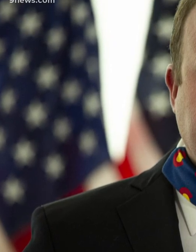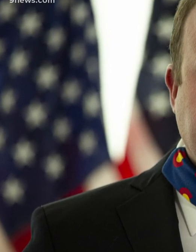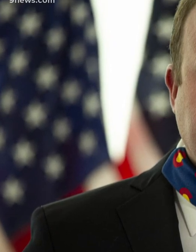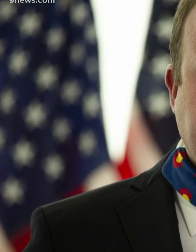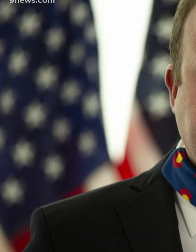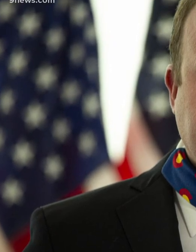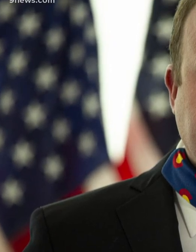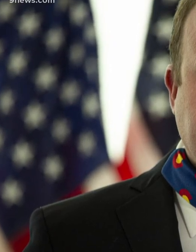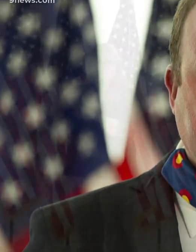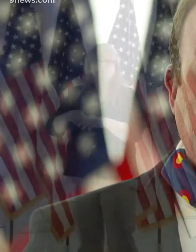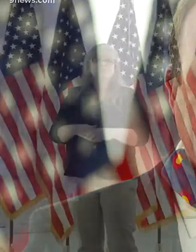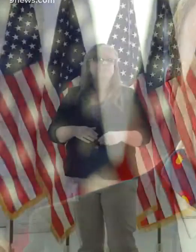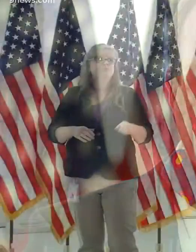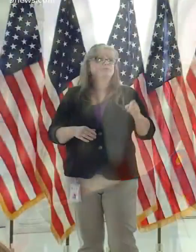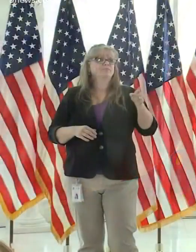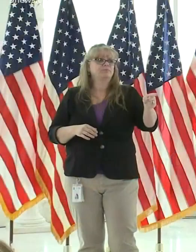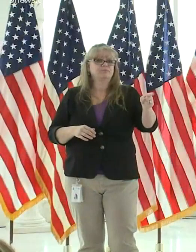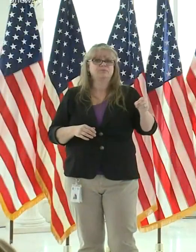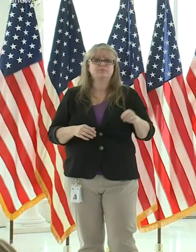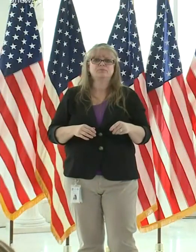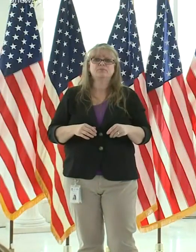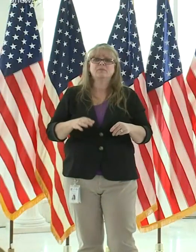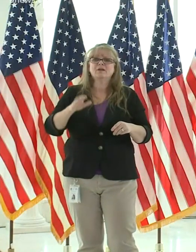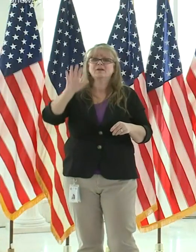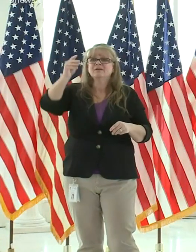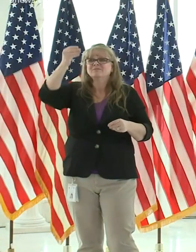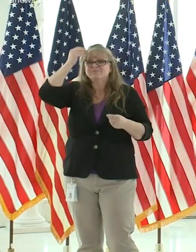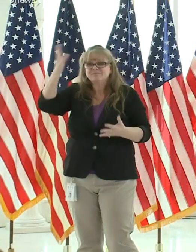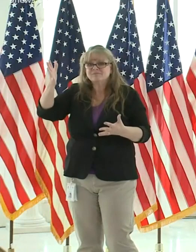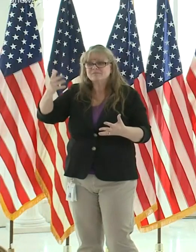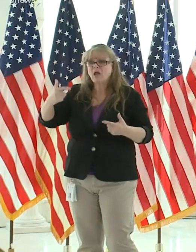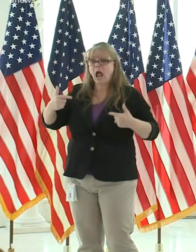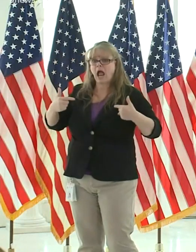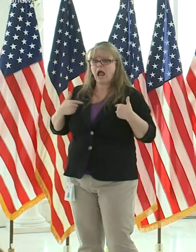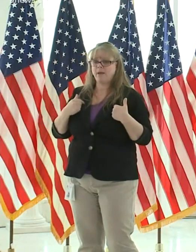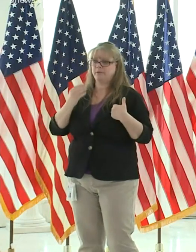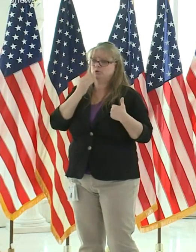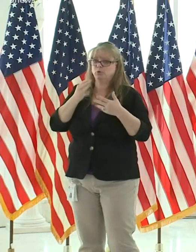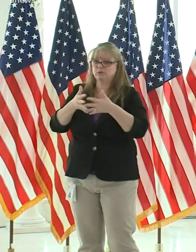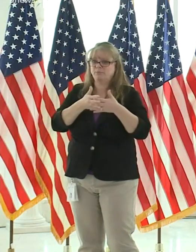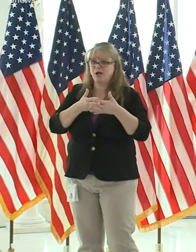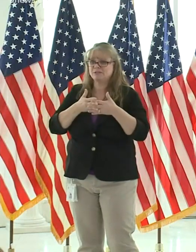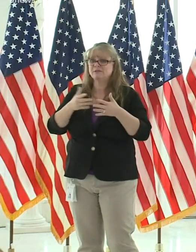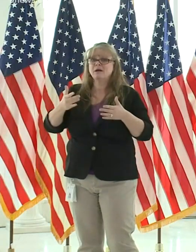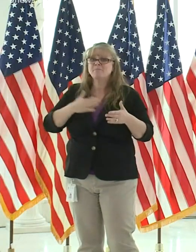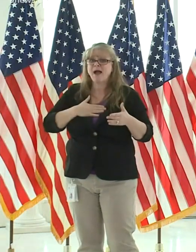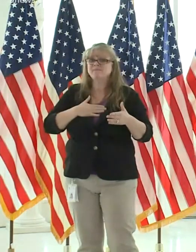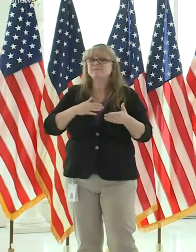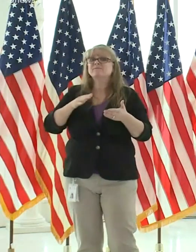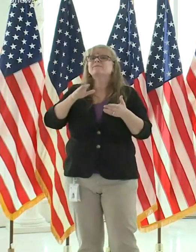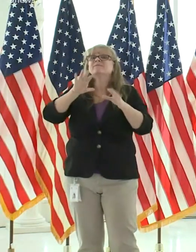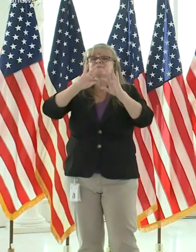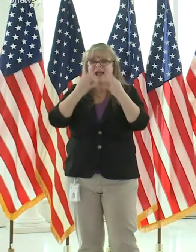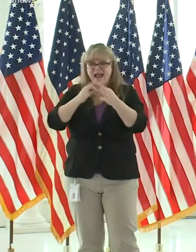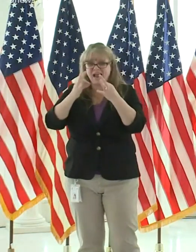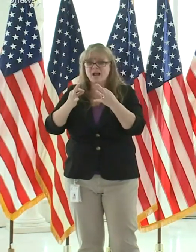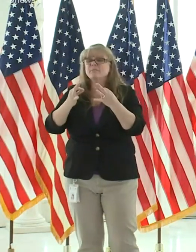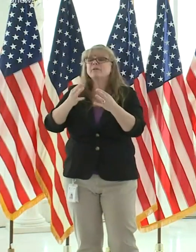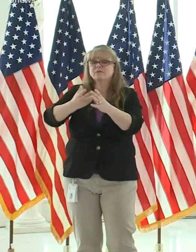THAN COMMUNISM, HOW REPUBLICAN LEADER LINKED STAY AT HOME LEADER LINKED STAY AT HOME LEADER LINKED STAY AT HOME ORDERS LEADER LINKED STAY AT HOME ORDERS TO LEADER LINKED STAY AT HOME ORDERS TO THE LEADER LINKED STAY AT HOME ORDERS TO THE MENTALITY LEADER LINKED STAY AT HOME ORDERS TO THE MENTALITY OF LEADER LINKED STAY AT HOME ORDERS TO THE MENTALITY OF THE ORDERS TO THE MENTALITY OF THE ORDERS TO THE MENTALITY OF THE NAZI ORDERS TO THE MENTALITY OF THE NAZI POLICE. NAZI POLICE. NAZI POLICE. THE NAZI POLICE. THE GOVERNOR NAZI POLICE. THE GOVERNOR WAS NAZI POLICE. THE GOVERNOR WAS ASKED NAZI POLICE. THE GOVERNOR WAS ASKED TO THE GOVERNOR WAS ASKED TO THE GOVERNOR WAS ASKED TO RESPOND THE GOVERNOR WAS ASKED TO RESPOND TO THE GOVERNOR WAS ASKED TO RESPOND TO THAT THE GOVERNOR WAS ASKED TO RESPOND TO THAT AND THE GOVERNOR WAS ASKED TO RESPOND TO THAT AND SHOWED RESPOND TO THAT AND SHOWED RESPOND TO THAT AND SHOWED EMOTION RESPOND TO THAT AND SHOWED EMOTION WE RESPOND TO THAT AND SHOWED EMOTION WE RARELY RESPOND TO THAT AND SHOWED EMOTION WE RARELY SEE. EMOTION WE RARELY SEE.